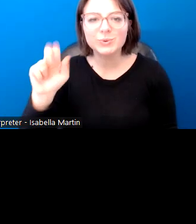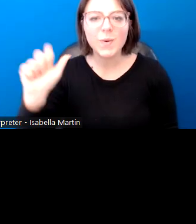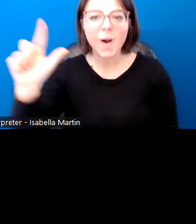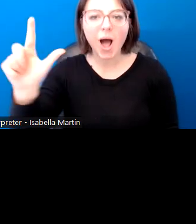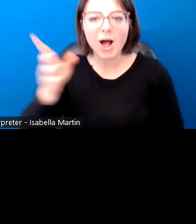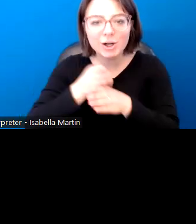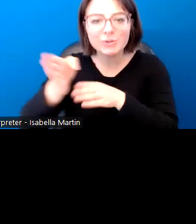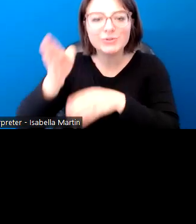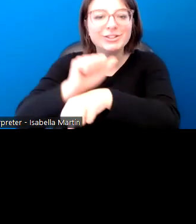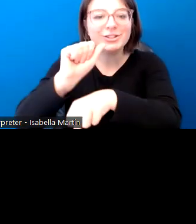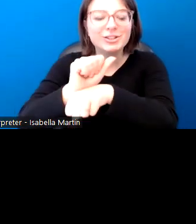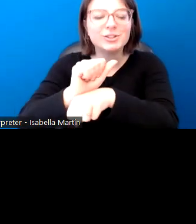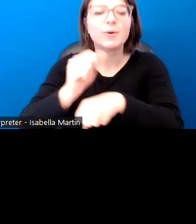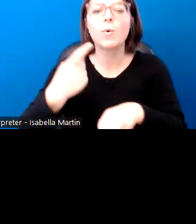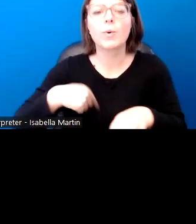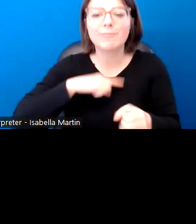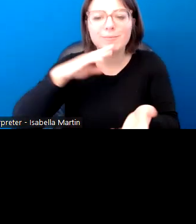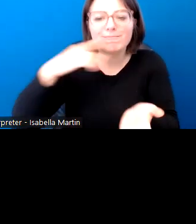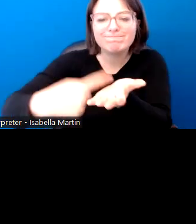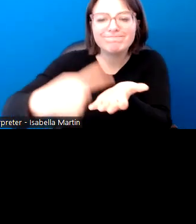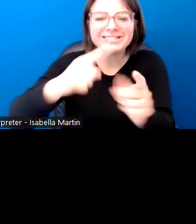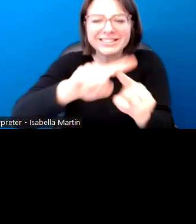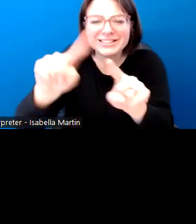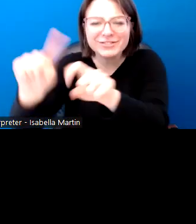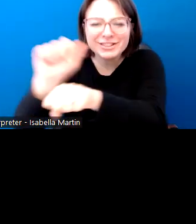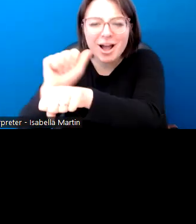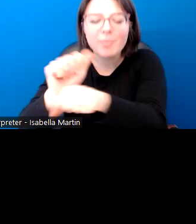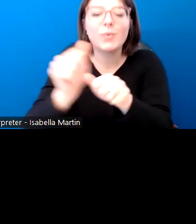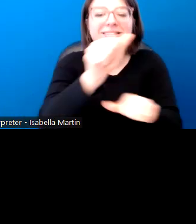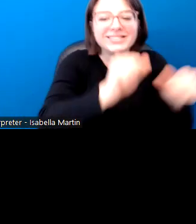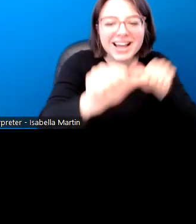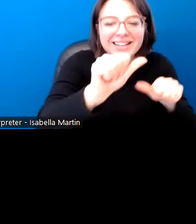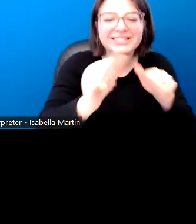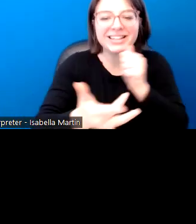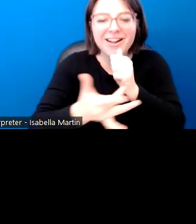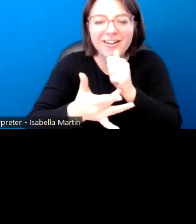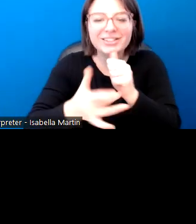in science, technology, engineering, arts, and math at the Smithsonian's National Zoo and Conservation